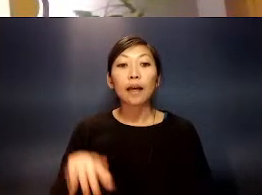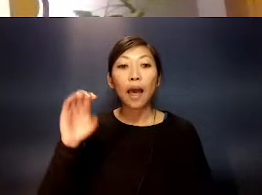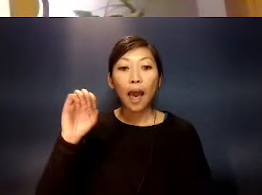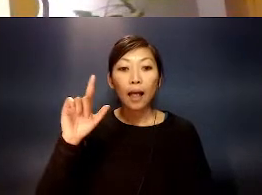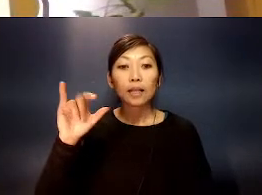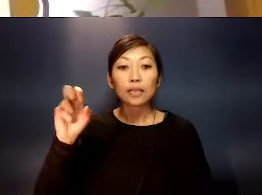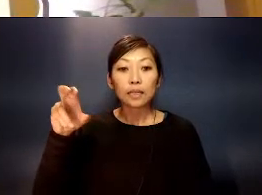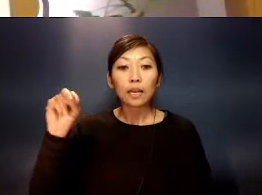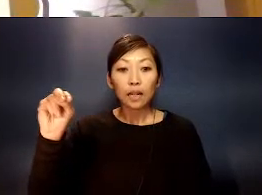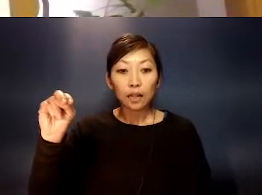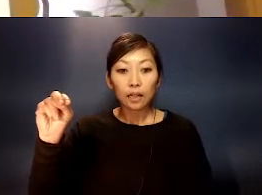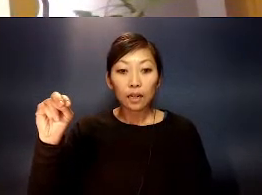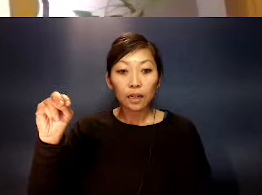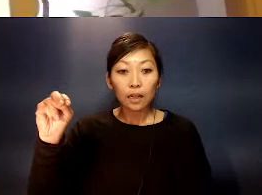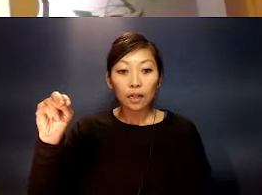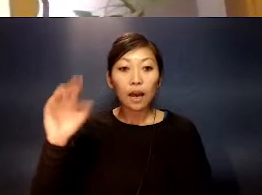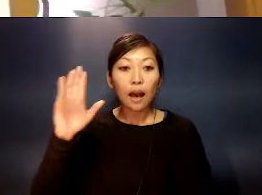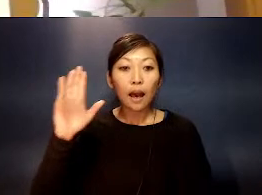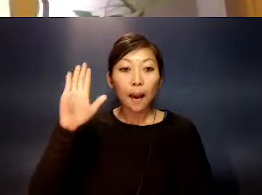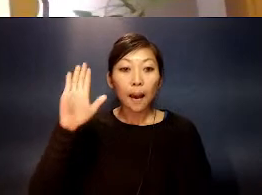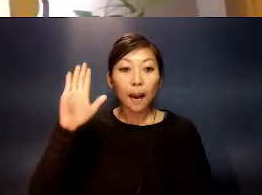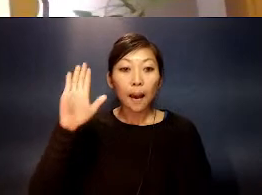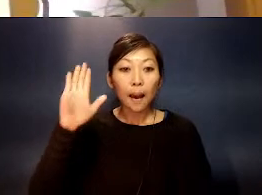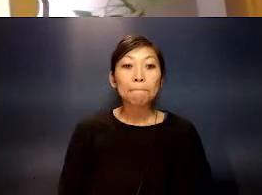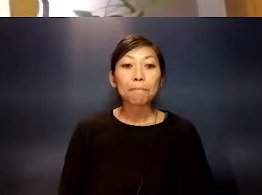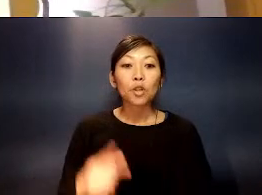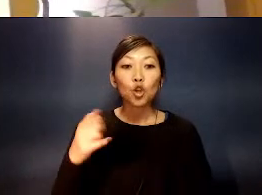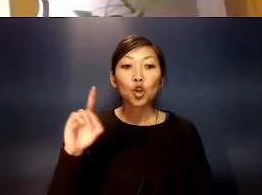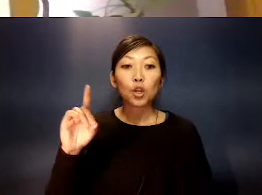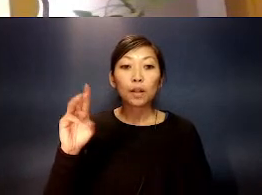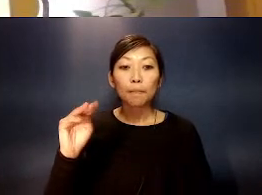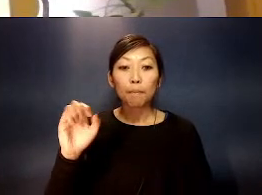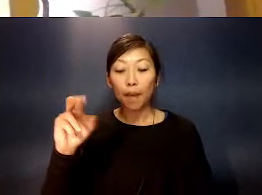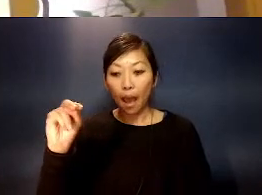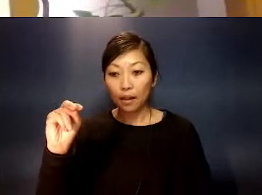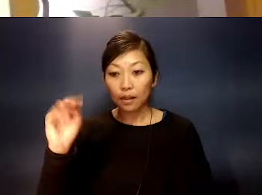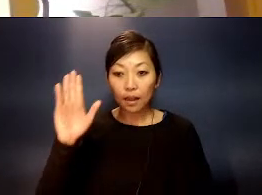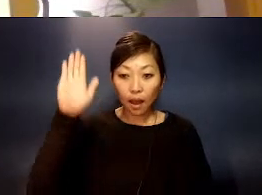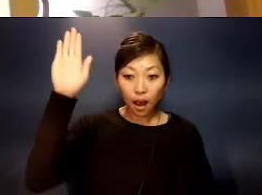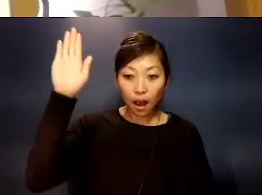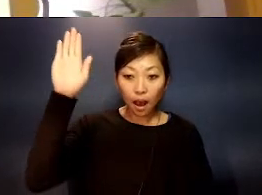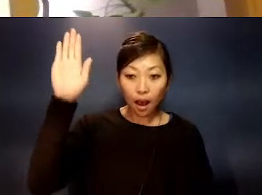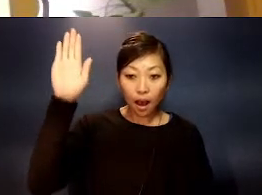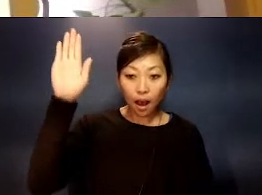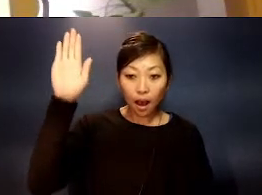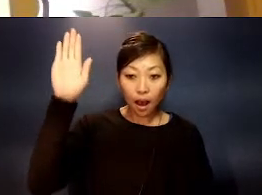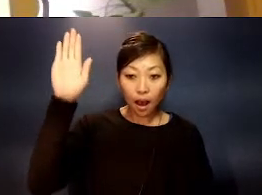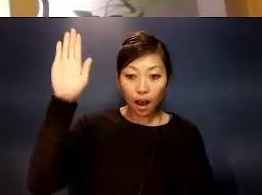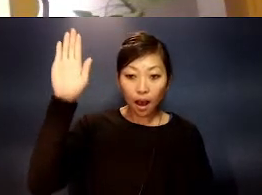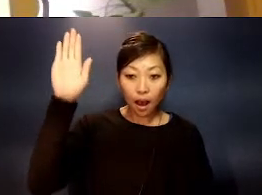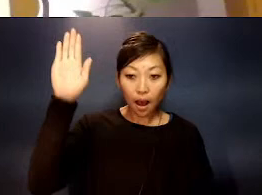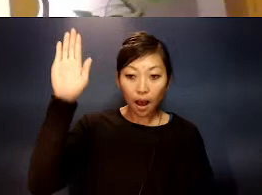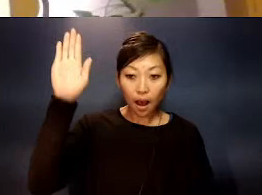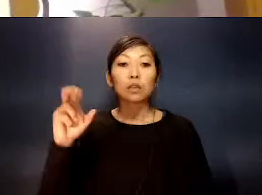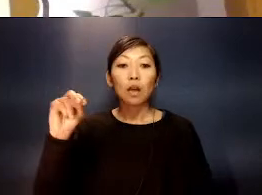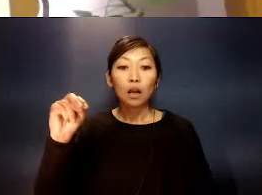≫ COUNCIL VICE PRESIDENT JENKINS: AYE. ≫ Clerk: COUNCIL PRESIDENT BENDER. ≫ COUNCIL PRESIDENT BENDER: AYE. ≫ Clerk: THERE ARE 13 AYES. ≫ COUNCIL PRESIDENT BENDER: THAT CARRIES AND THE